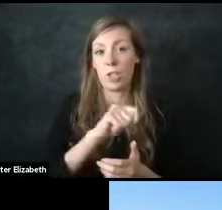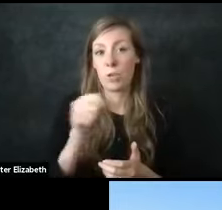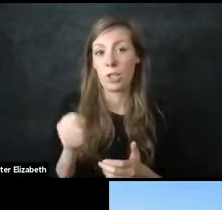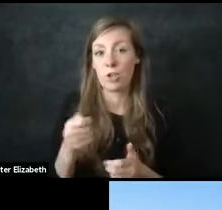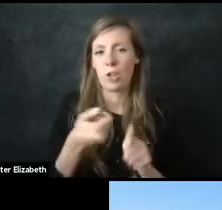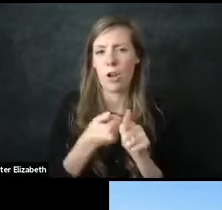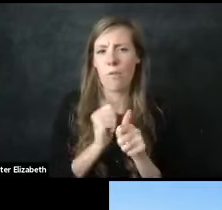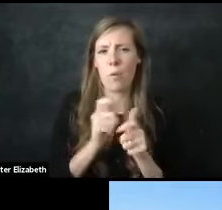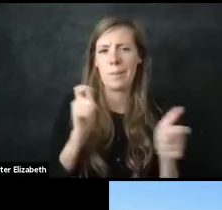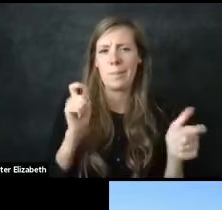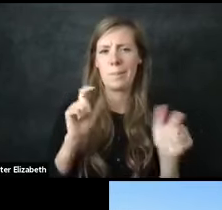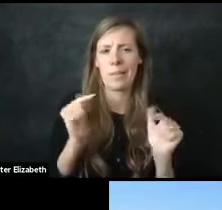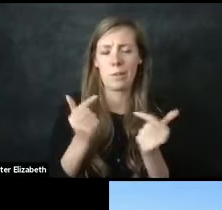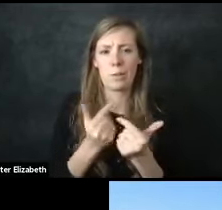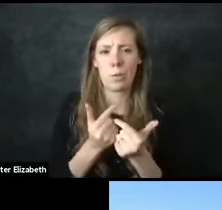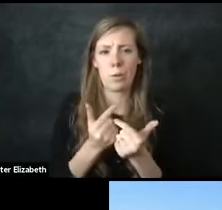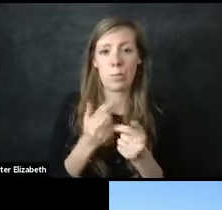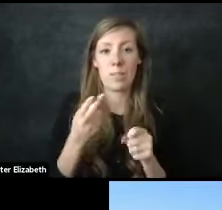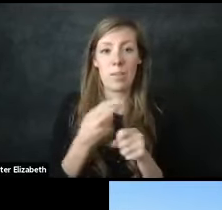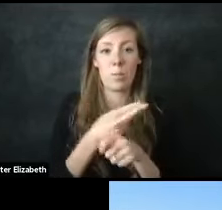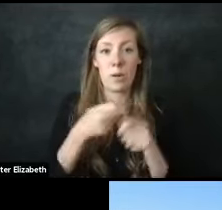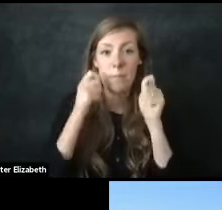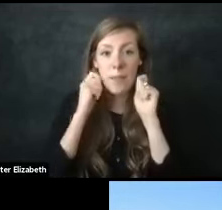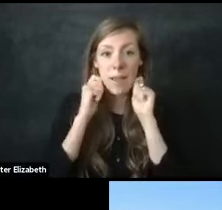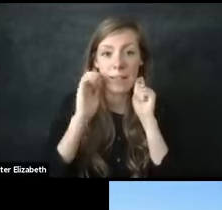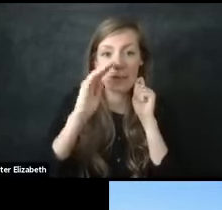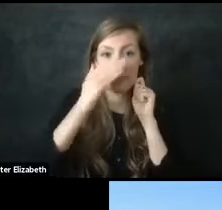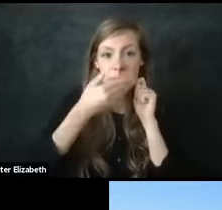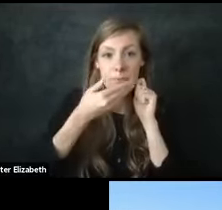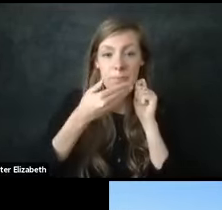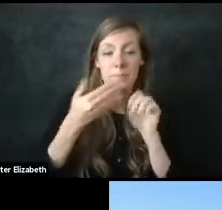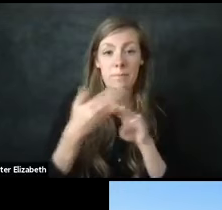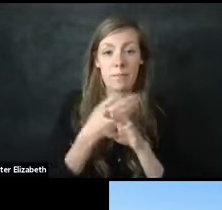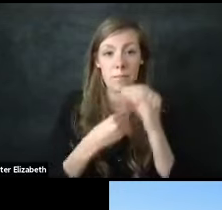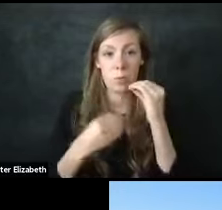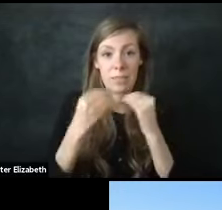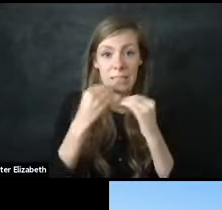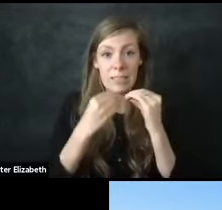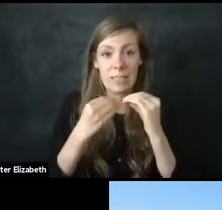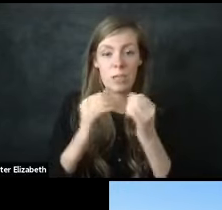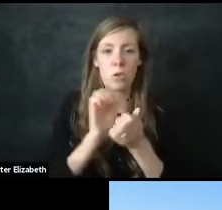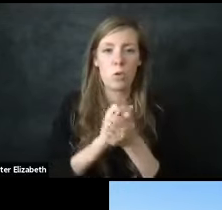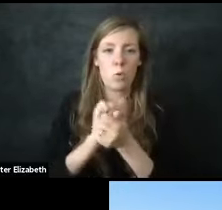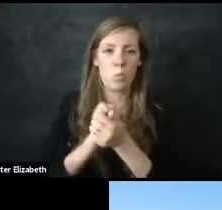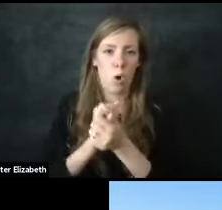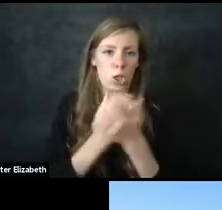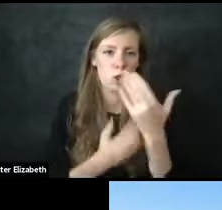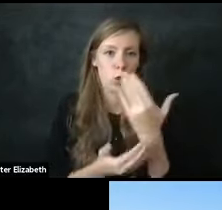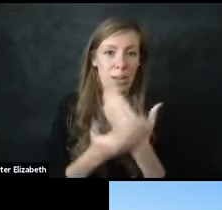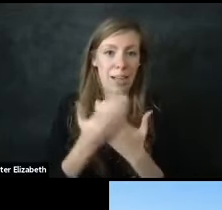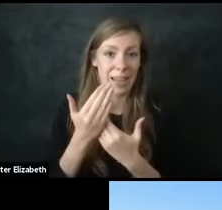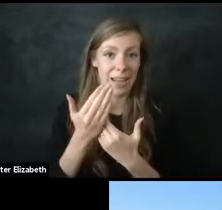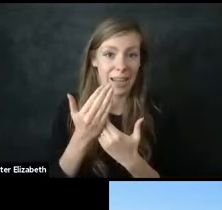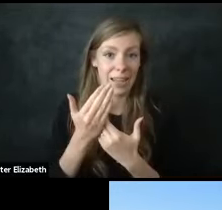and wear a mask that covers their mouth and nose before eating any treats, people should wash their hands or disinfect the sanitizer.